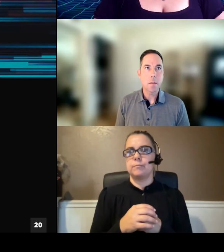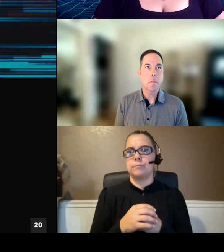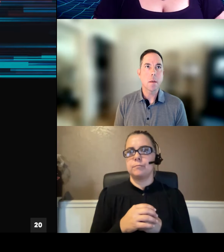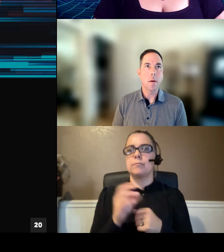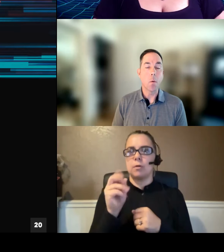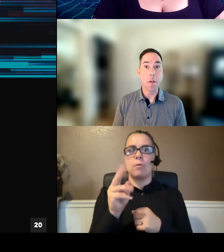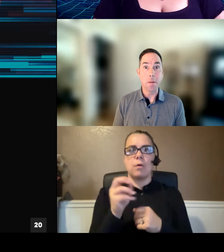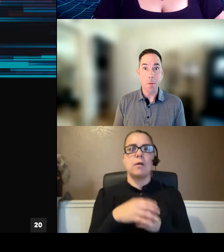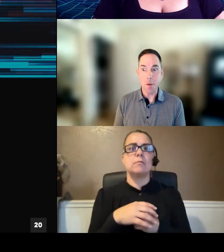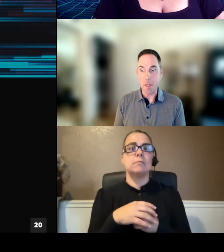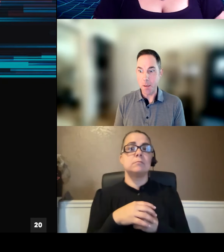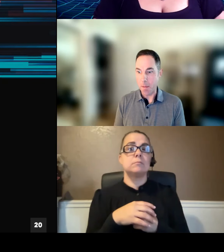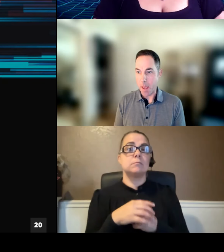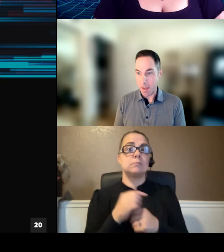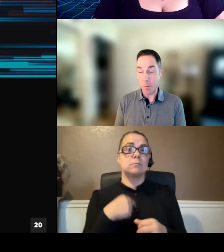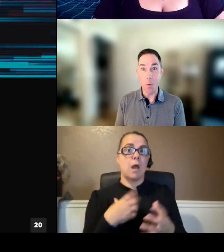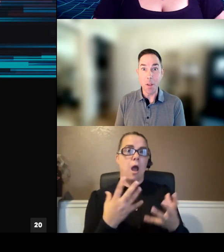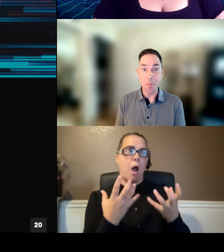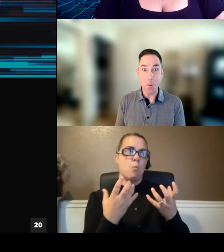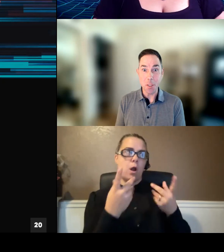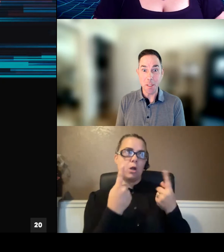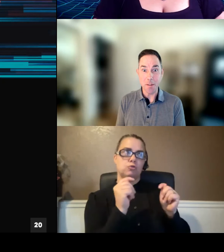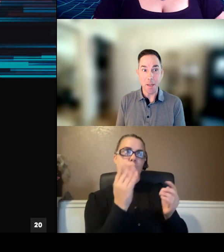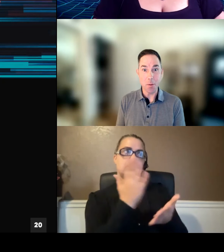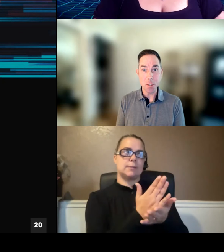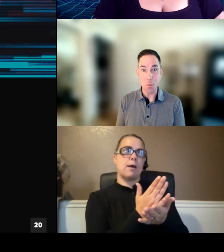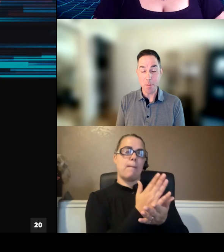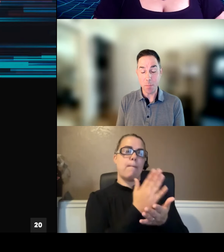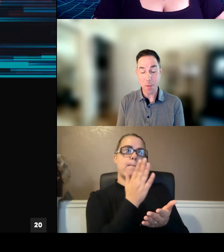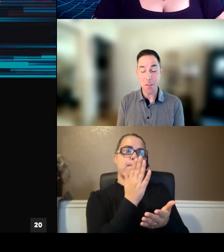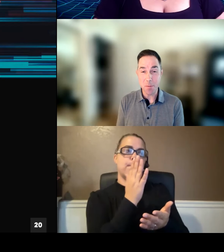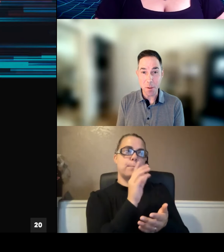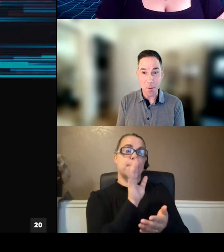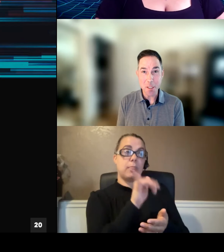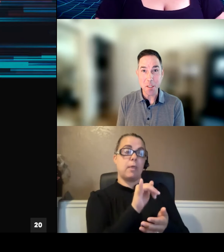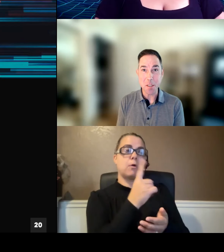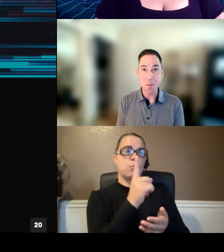Rob: I wanted to try to end on that, I think we will unfortunately end on that question, we have a bunch of other questions and I'm